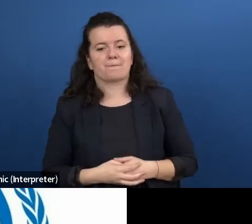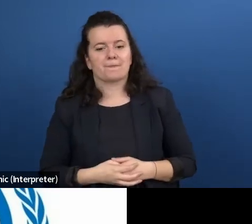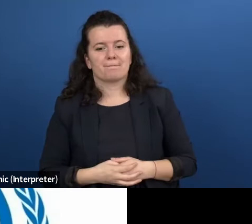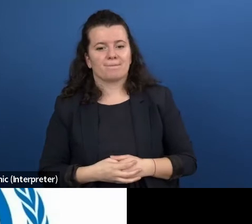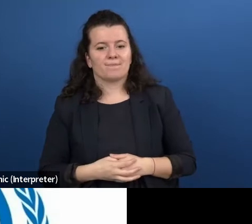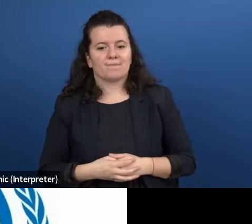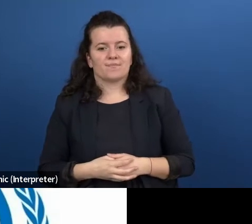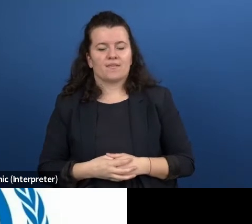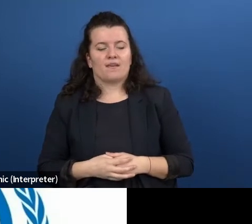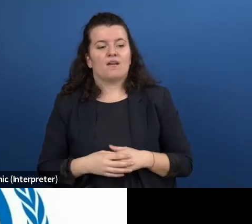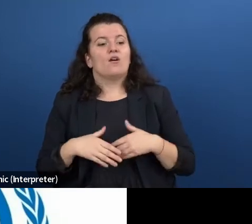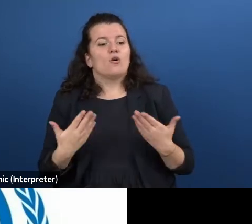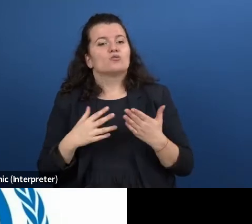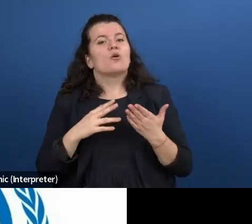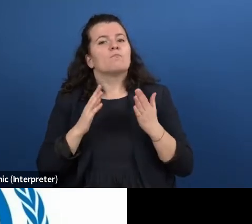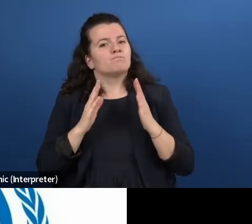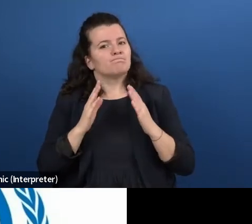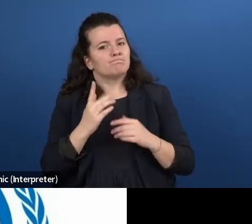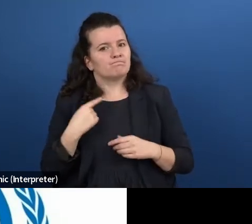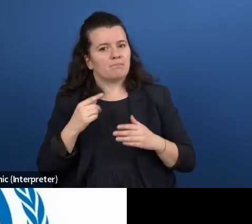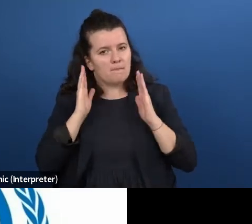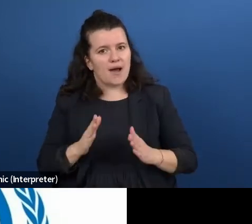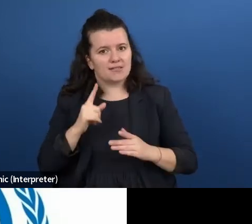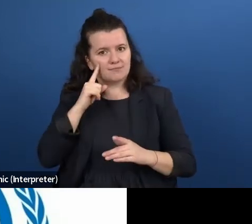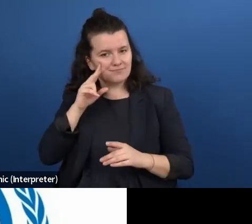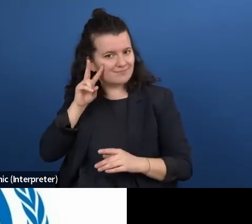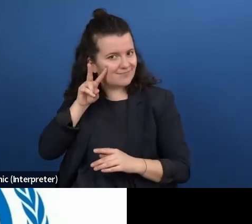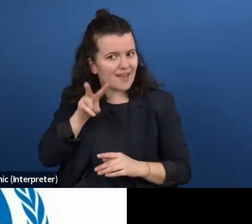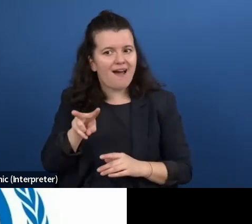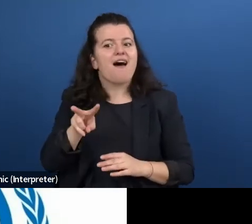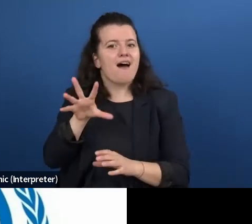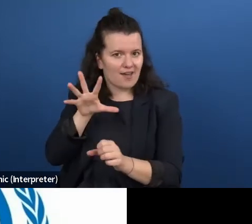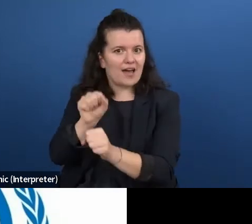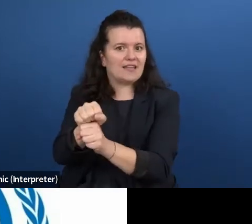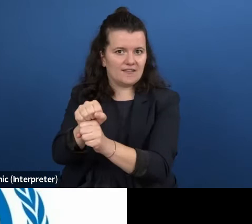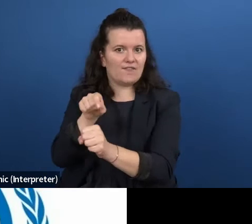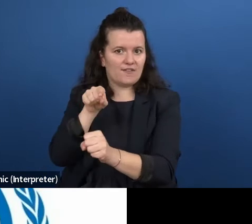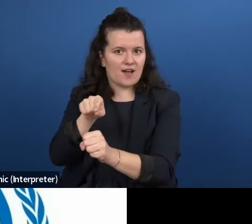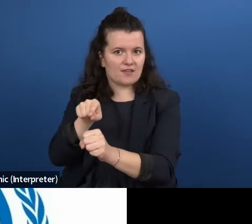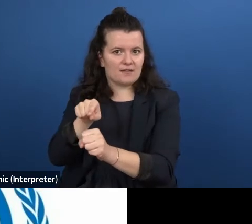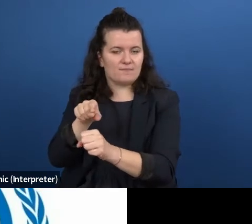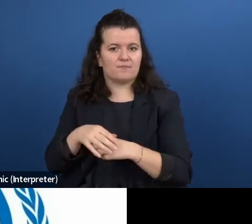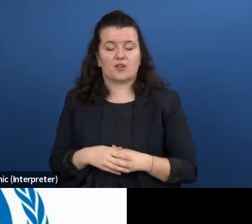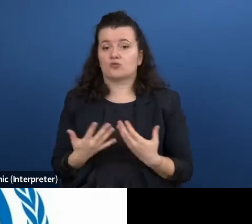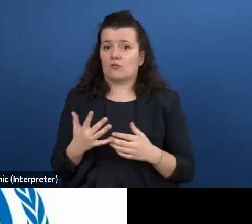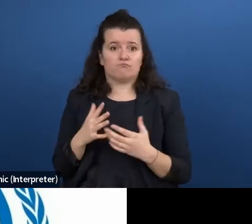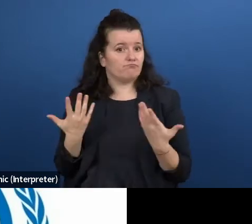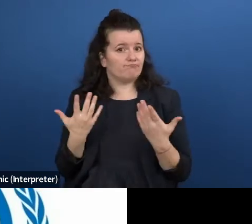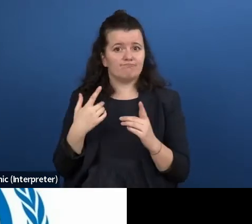We must remember that identification of victims of trafficking is a positive obligation on the states.